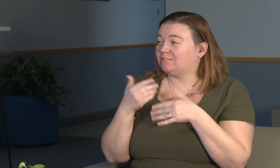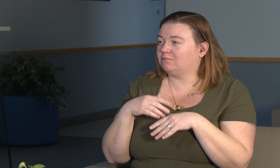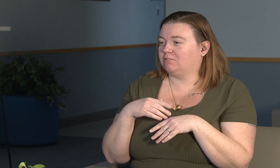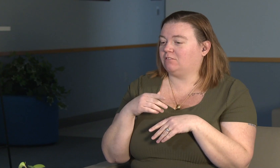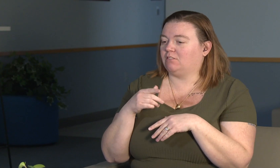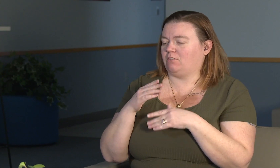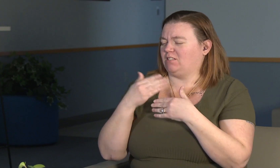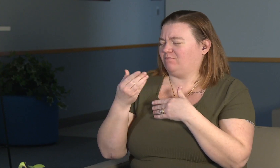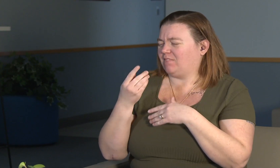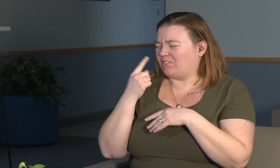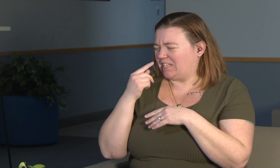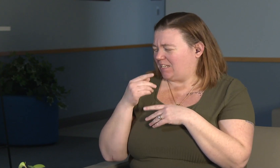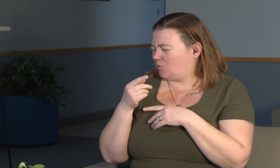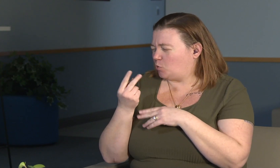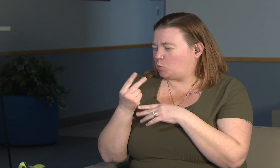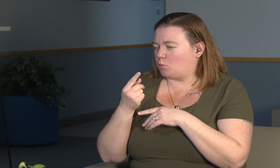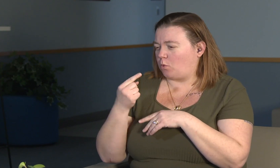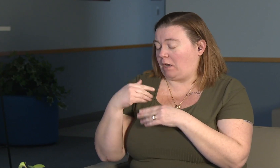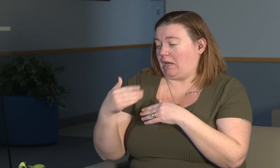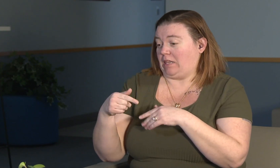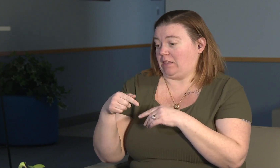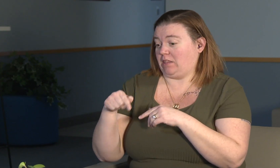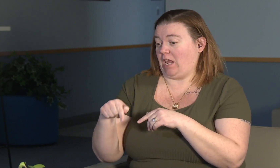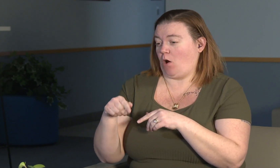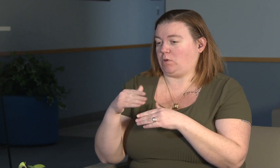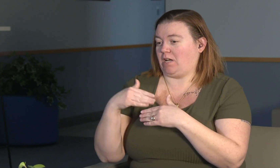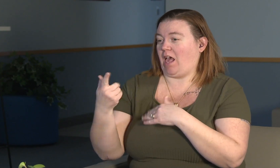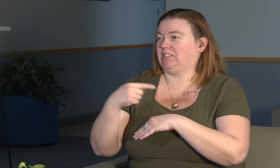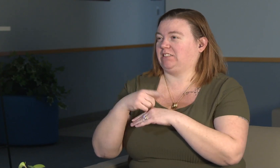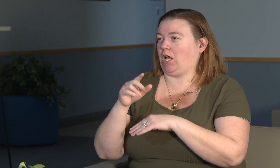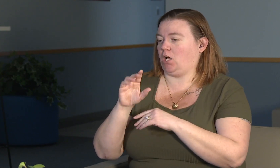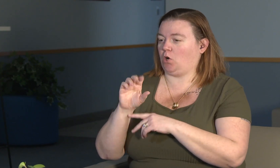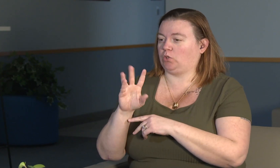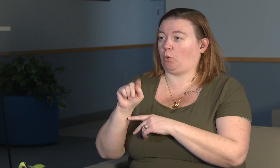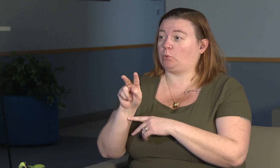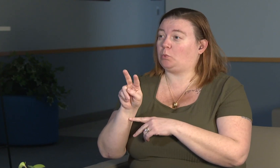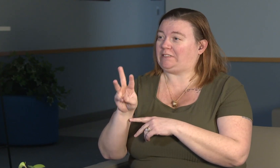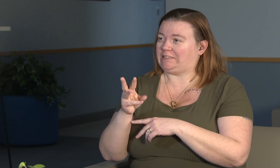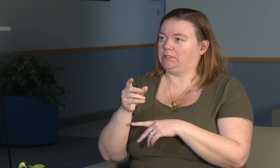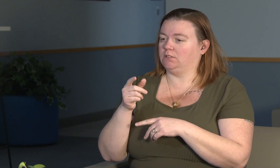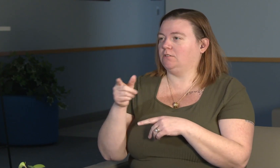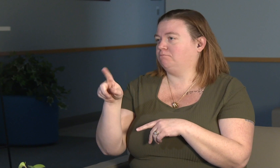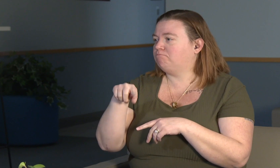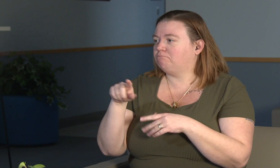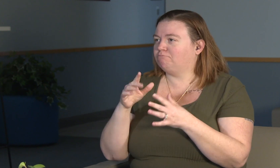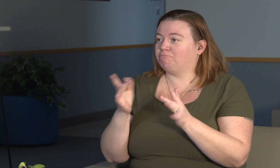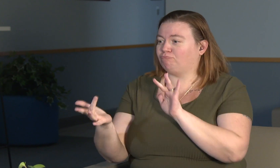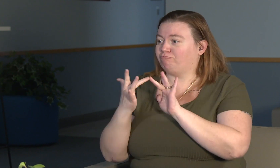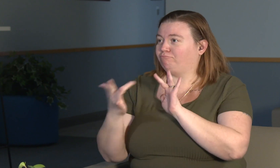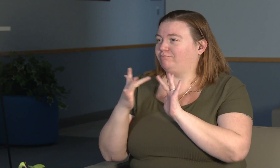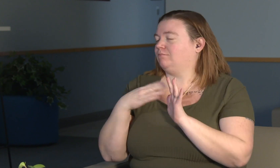I was really just not able to focus on anything except for what I was going through. And, um, on October 26th,